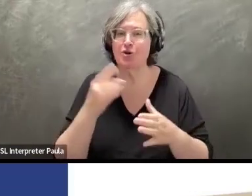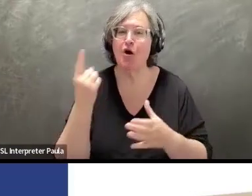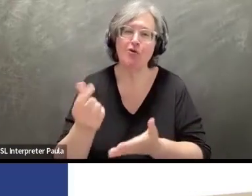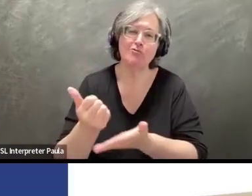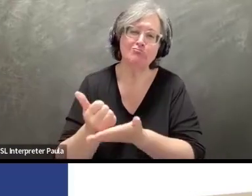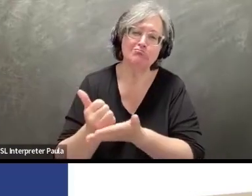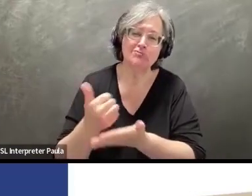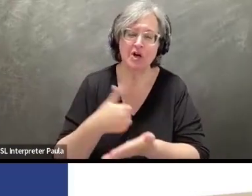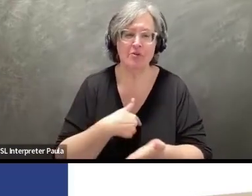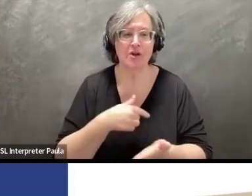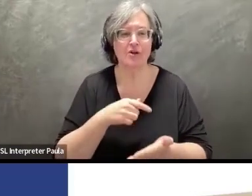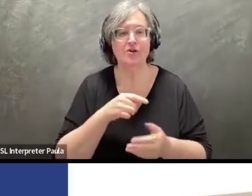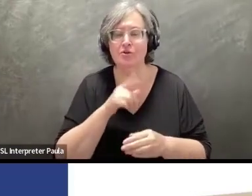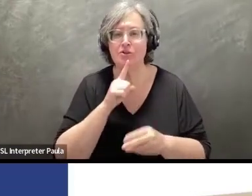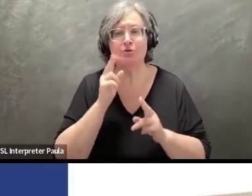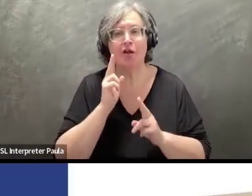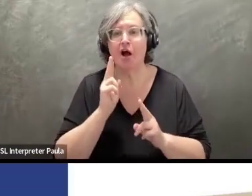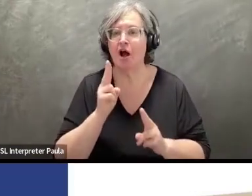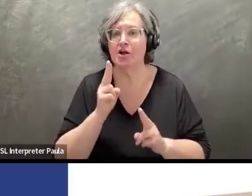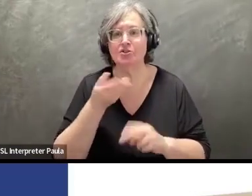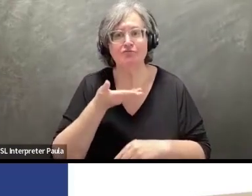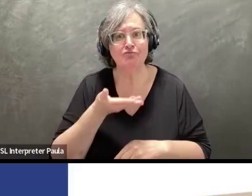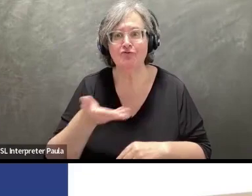was honored to be invited to be part of the Down Syndrome